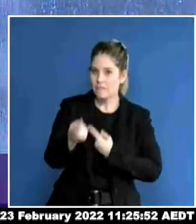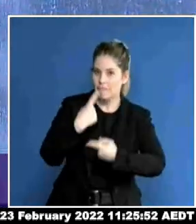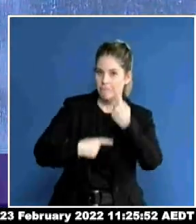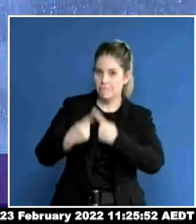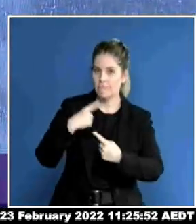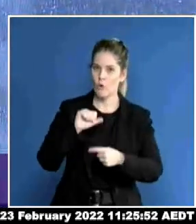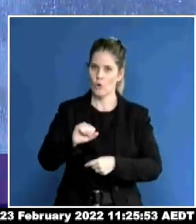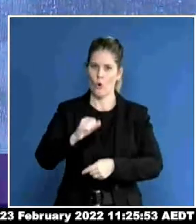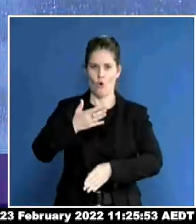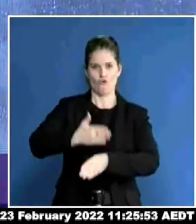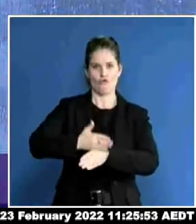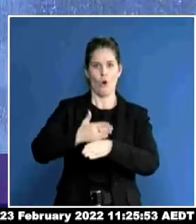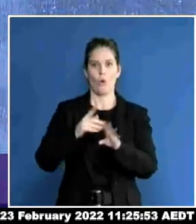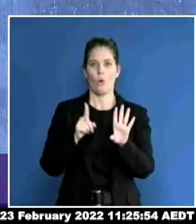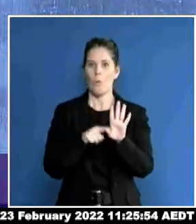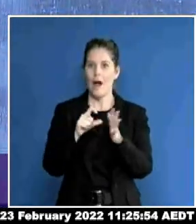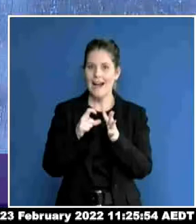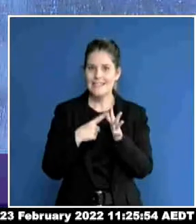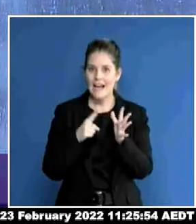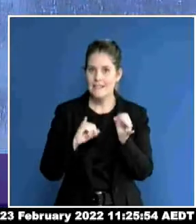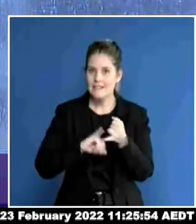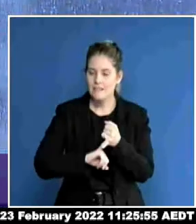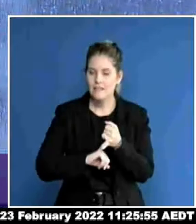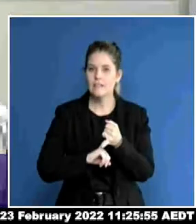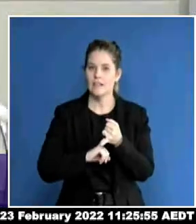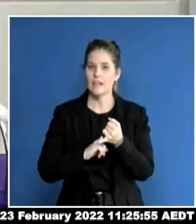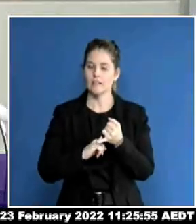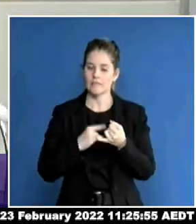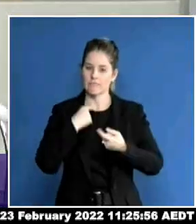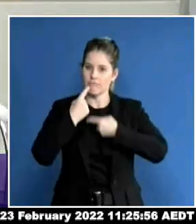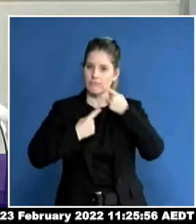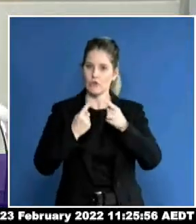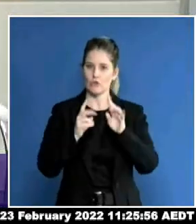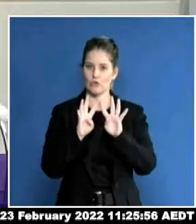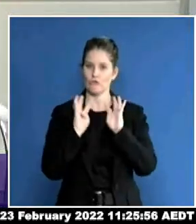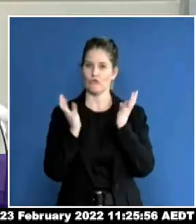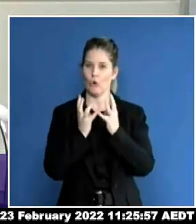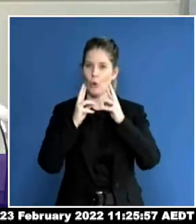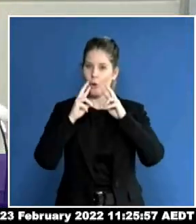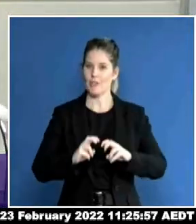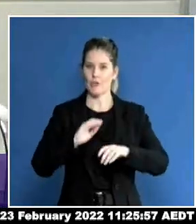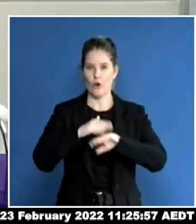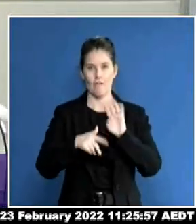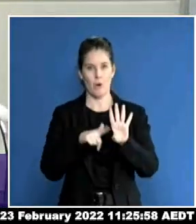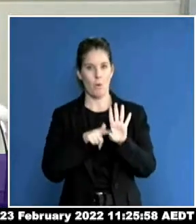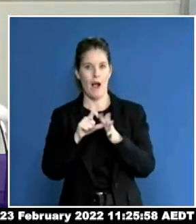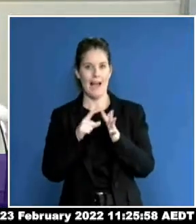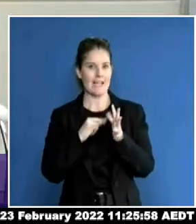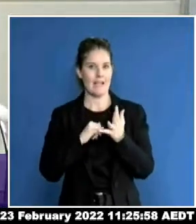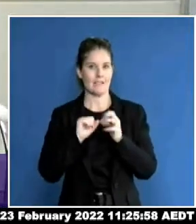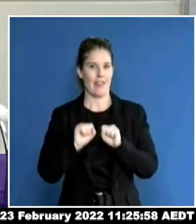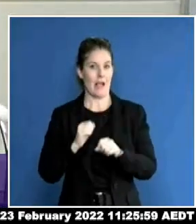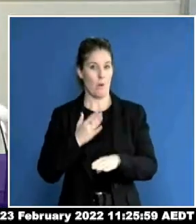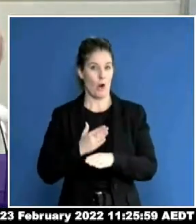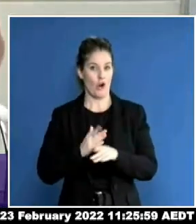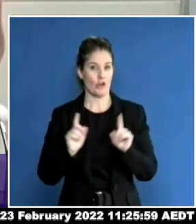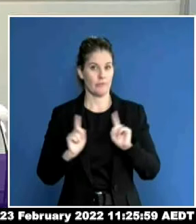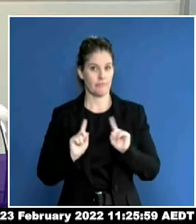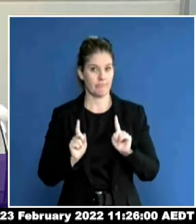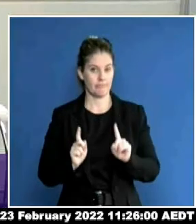work that YDAS does. MS GWYN: Certainly.